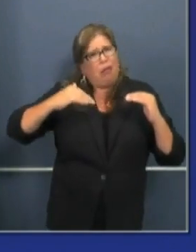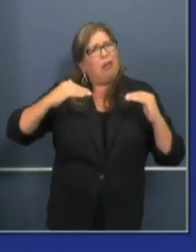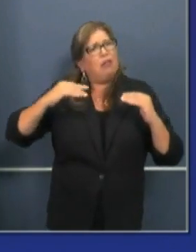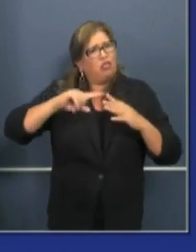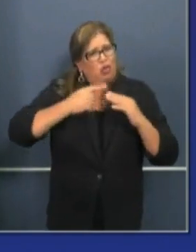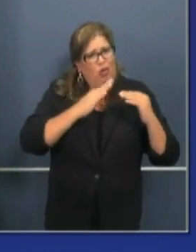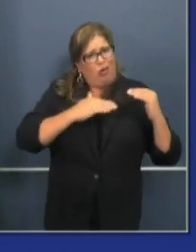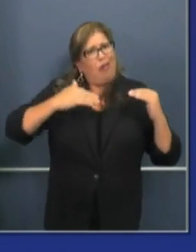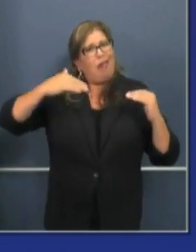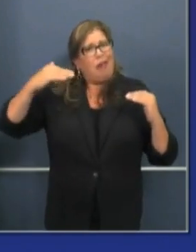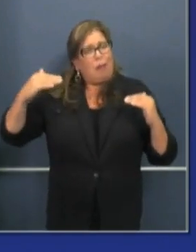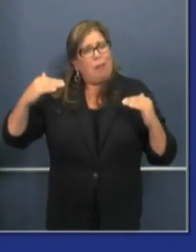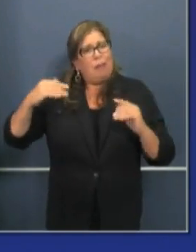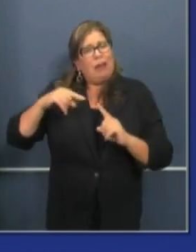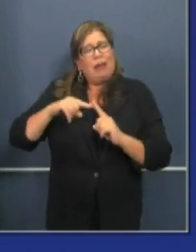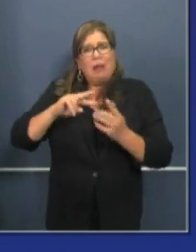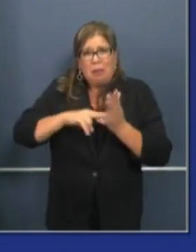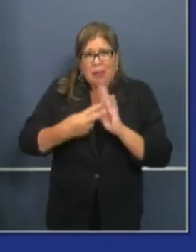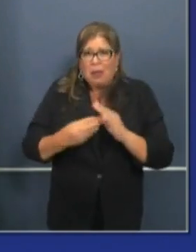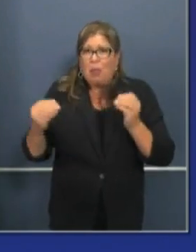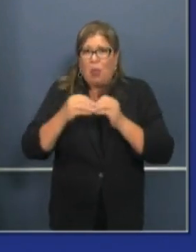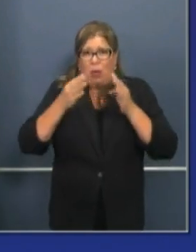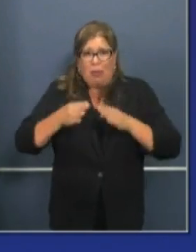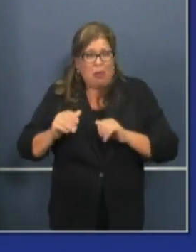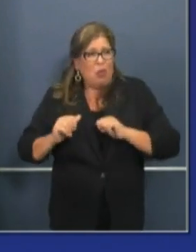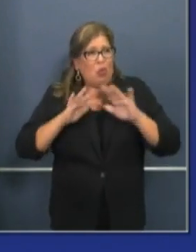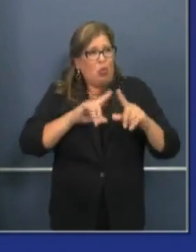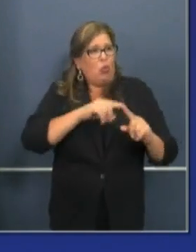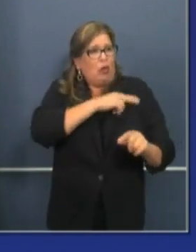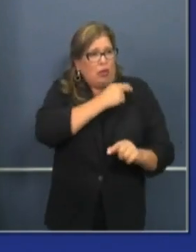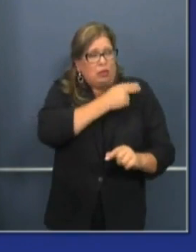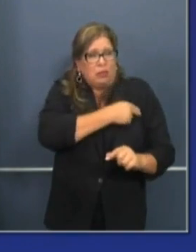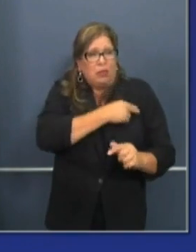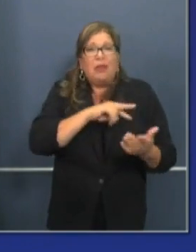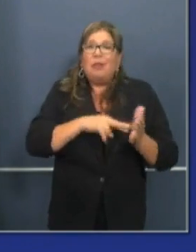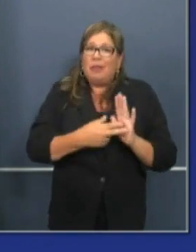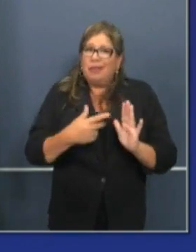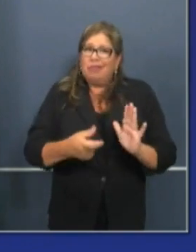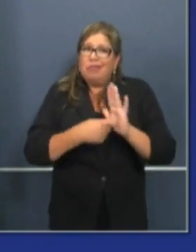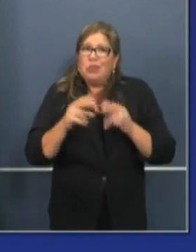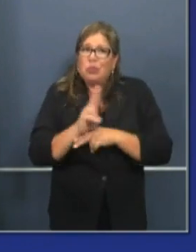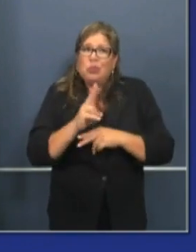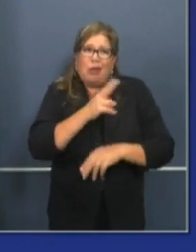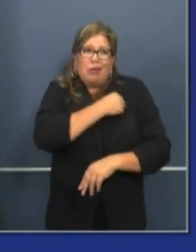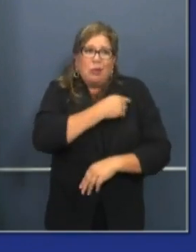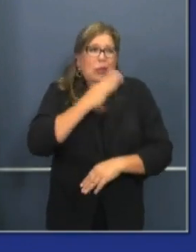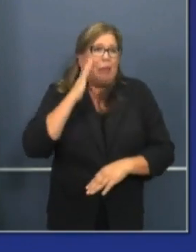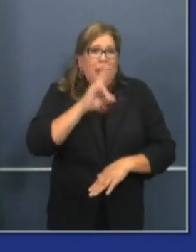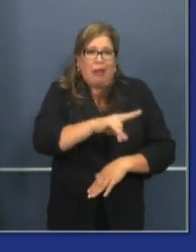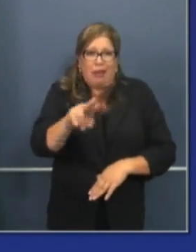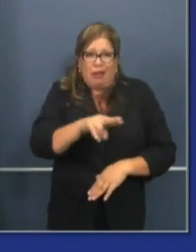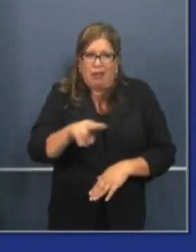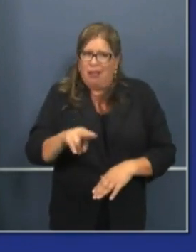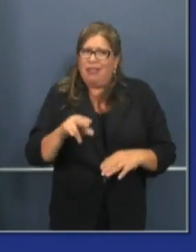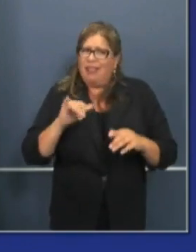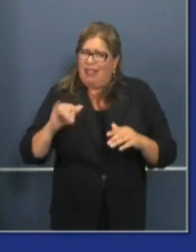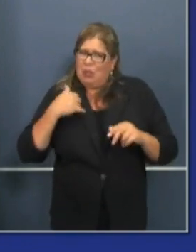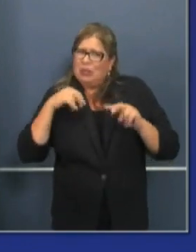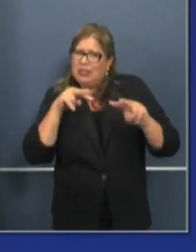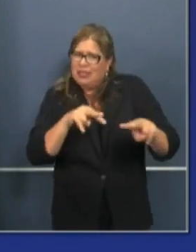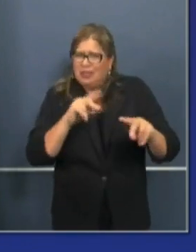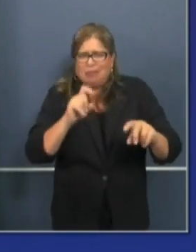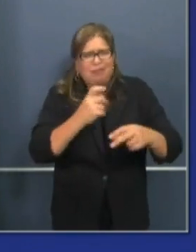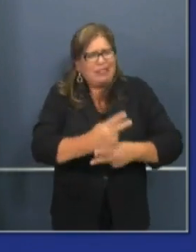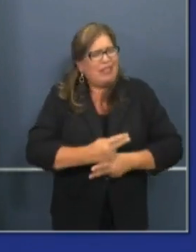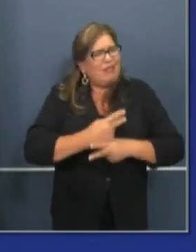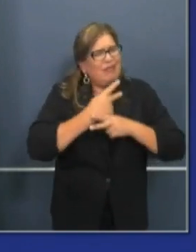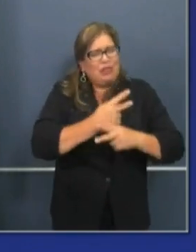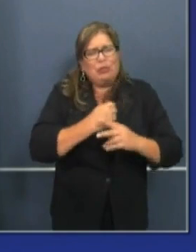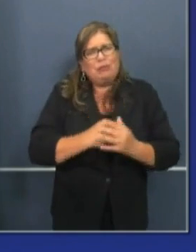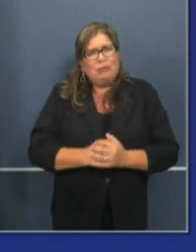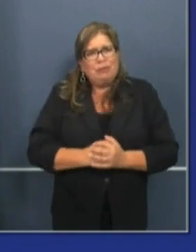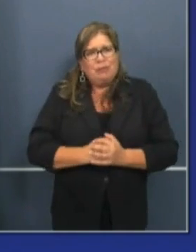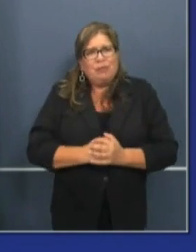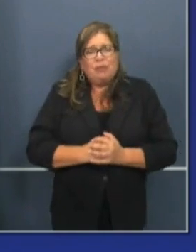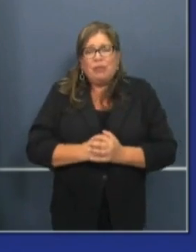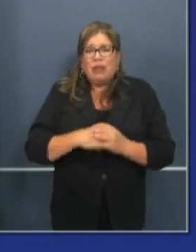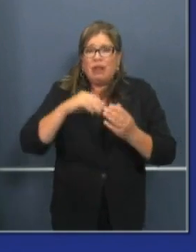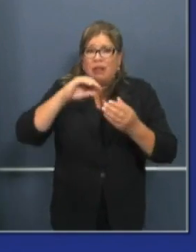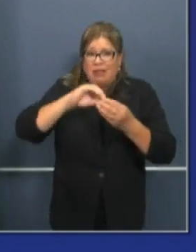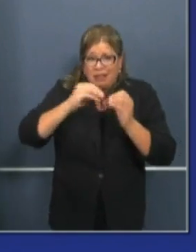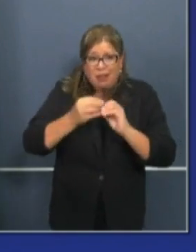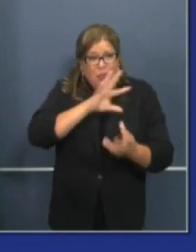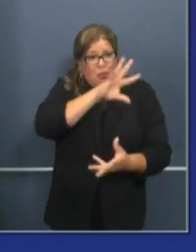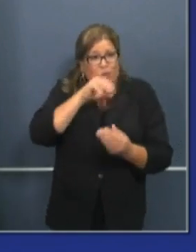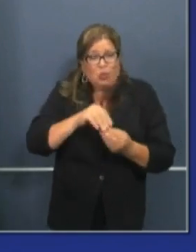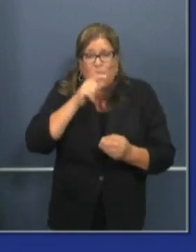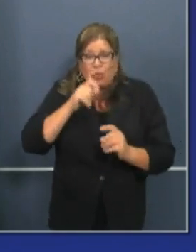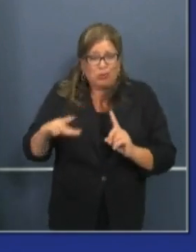NOT JUST IN PERCENTAGE TERMS, BUT IN TERMS OF OUR TOTAL HOSPITAL CAPACITY IN THE STATE TO PUT IT IN PERSPECTIVE, BUT IT DOES REINFORCE PERSPECTIVE THAT I WANT ADVANCE HERE TODAY